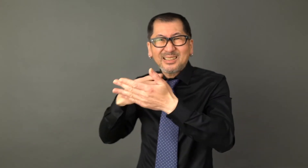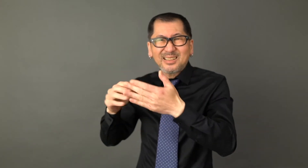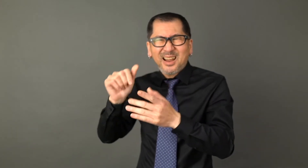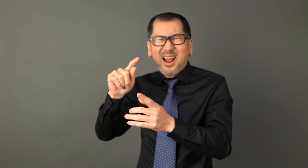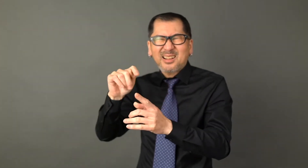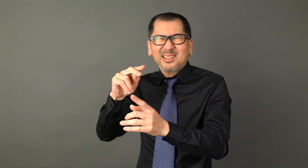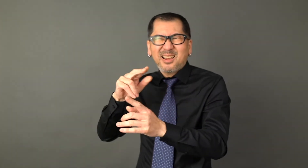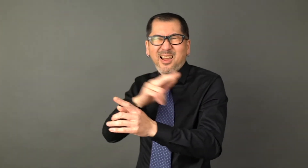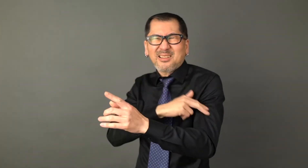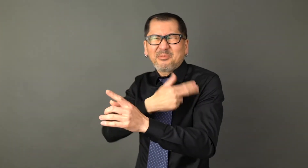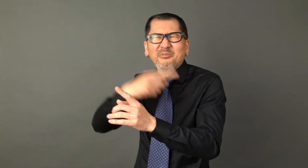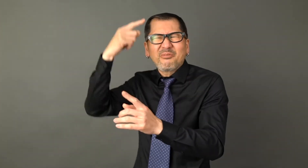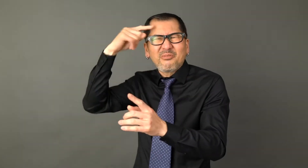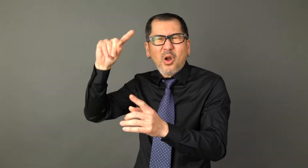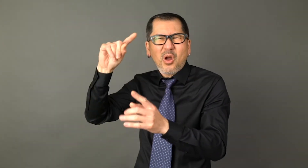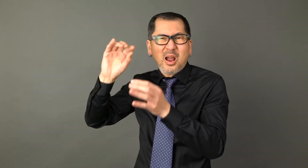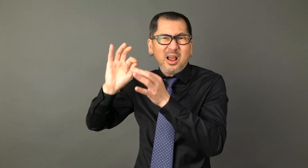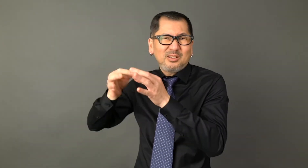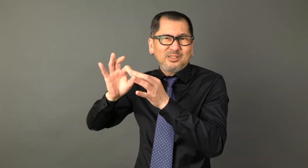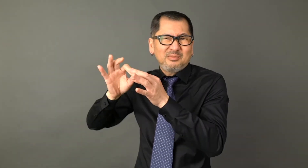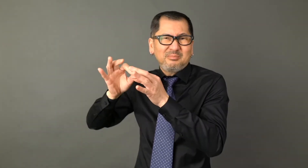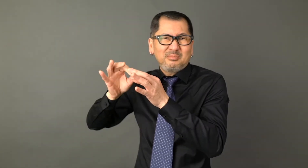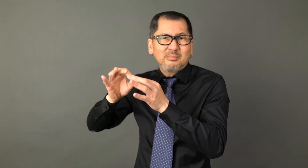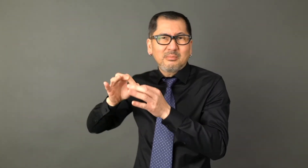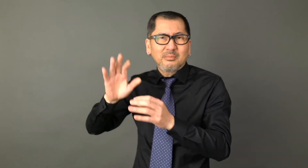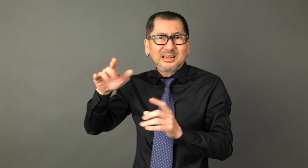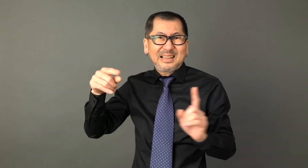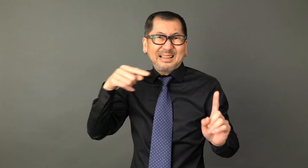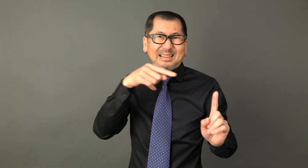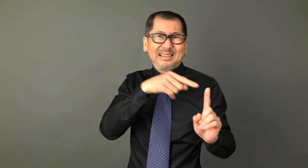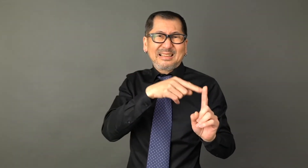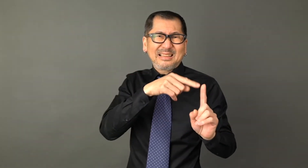for interpreting services at the hospital